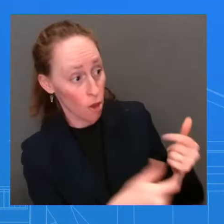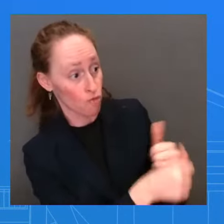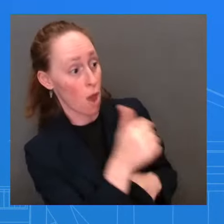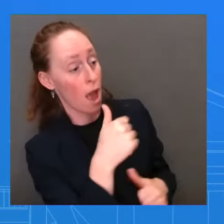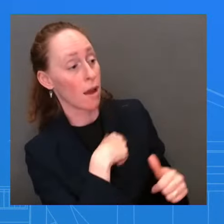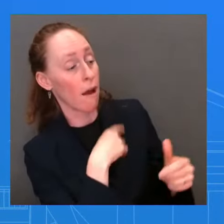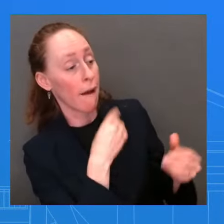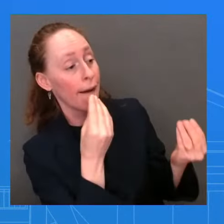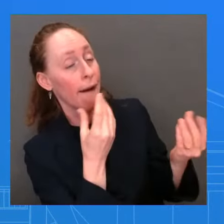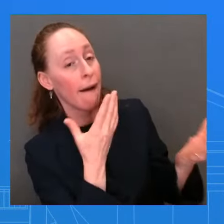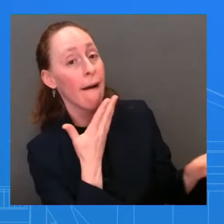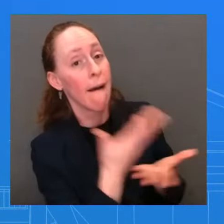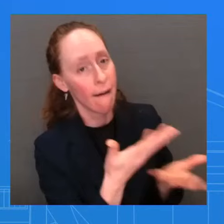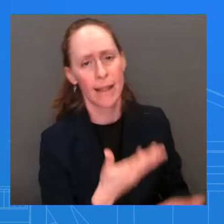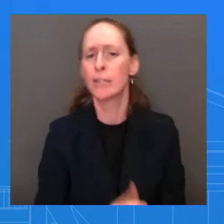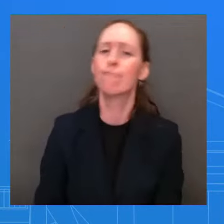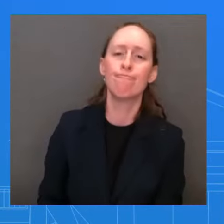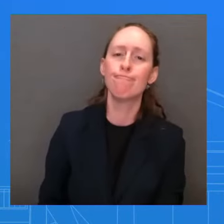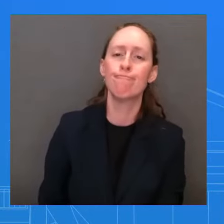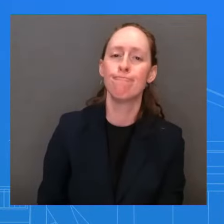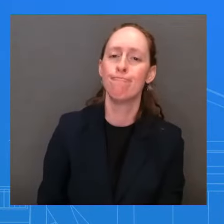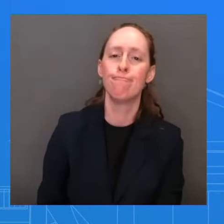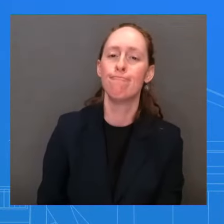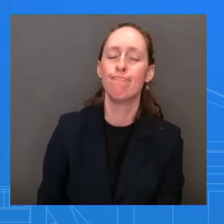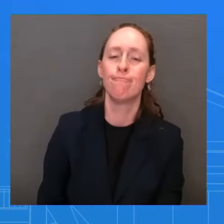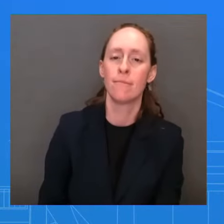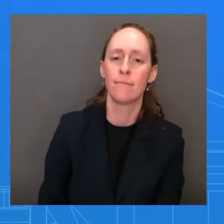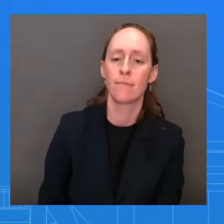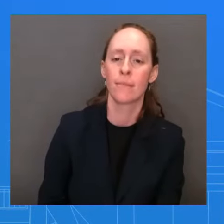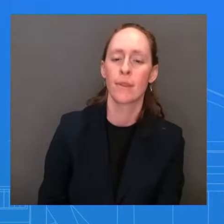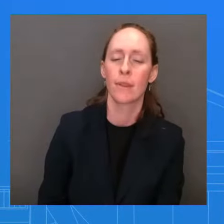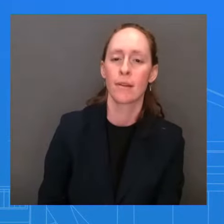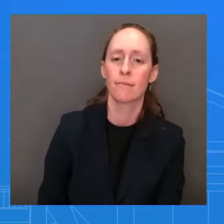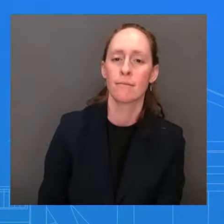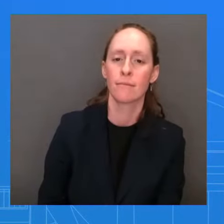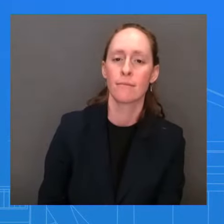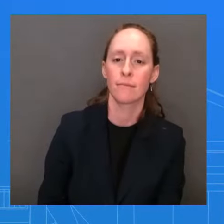The Press: National Republicans released this AI-generated video